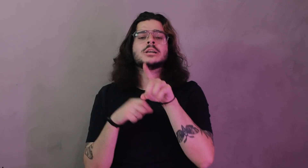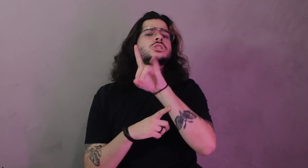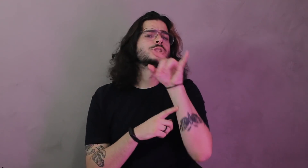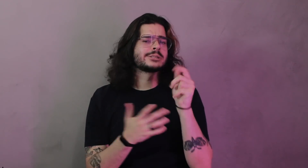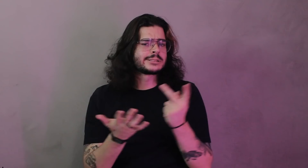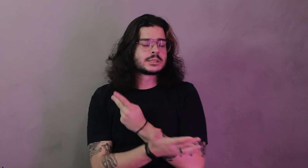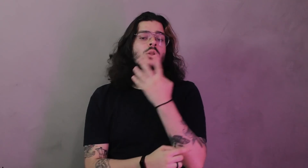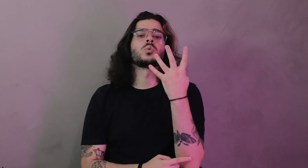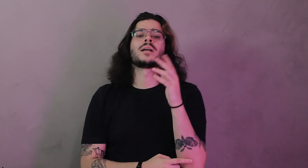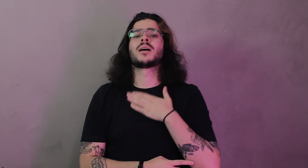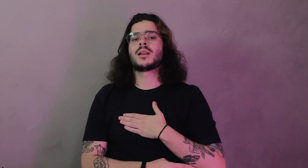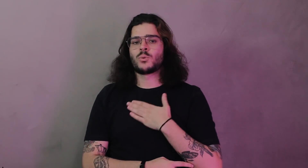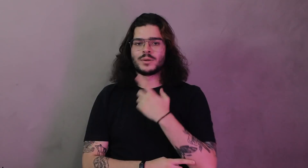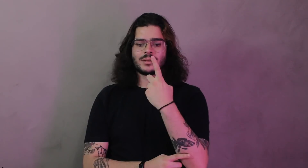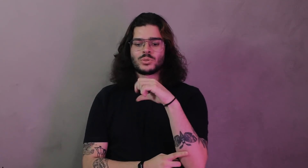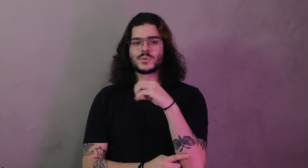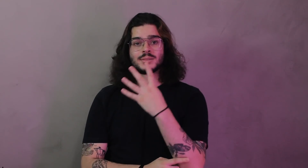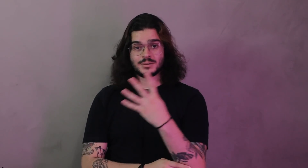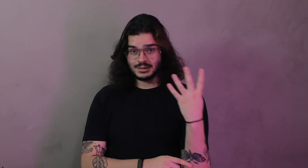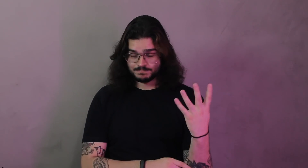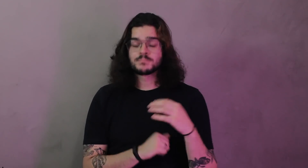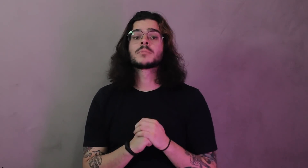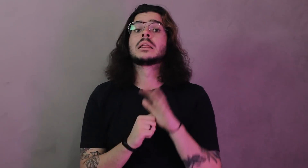on August 4, 1944.